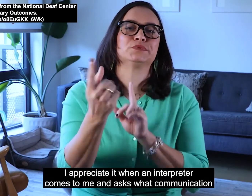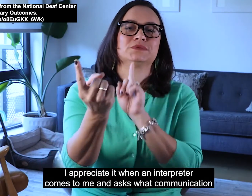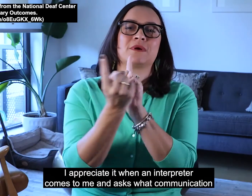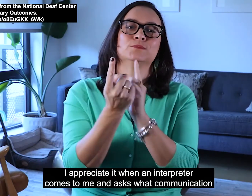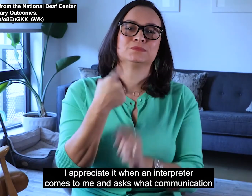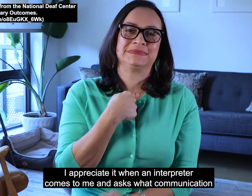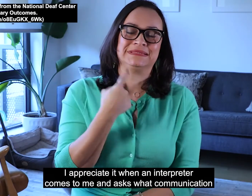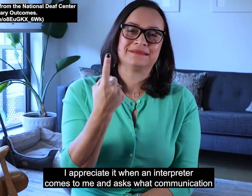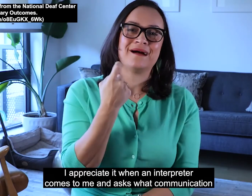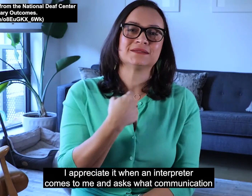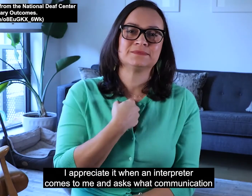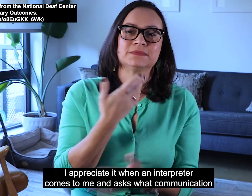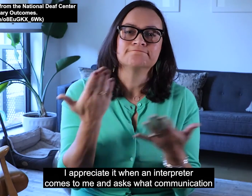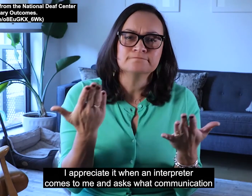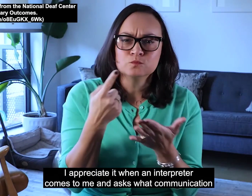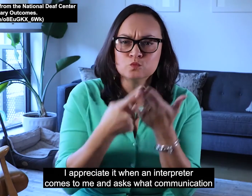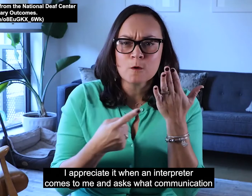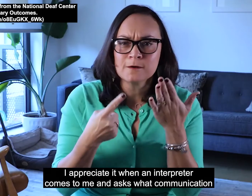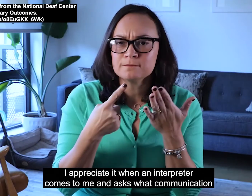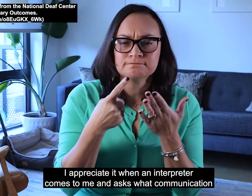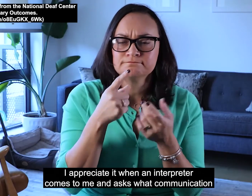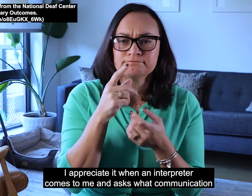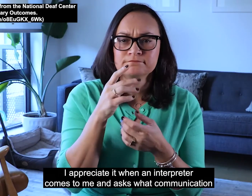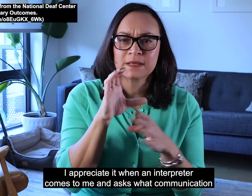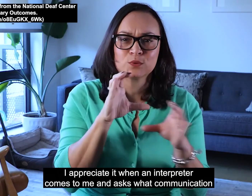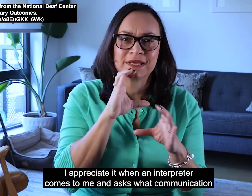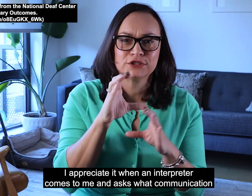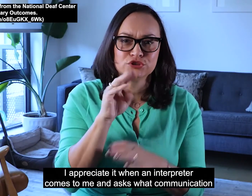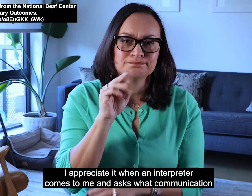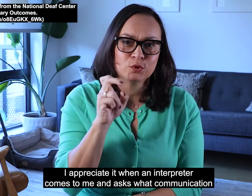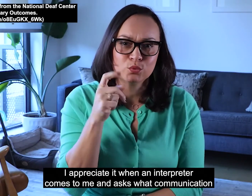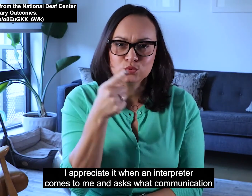I appreciate it when an interpreter comes to me and asks what communication